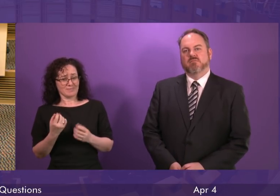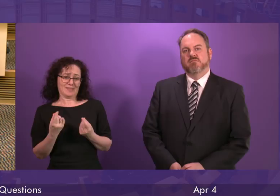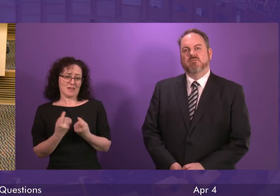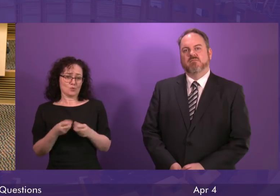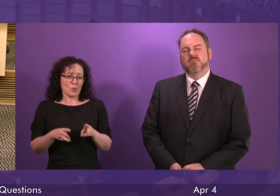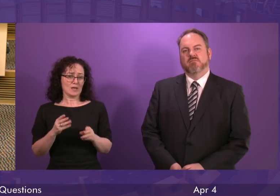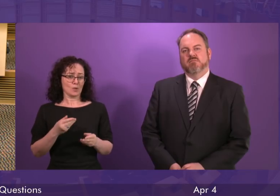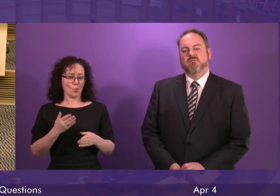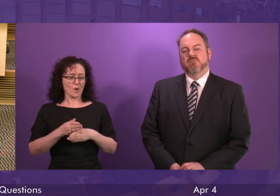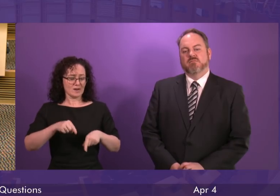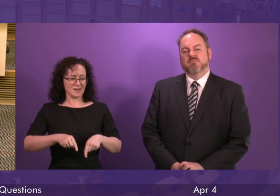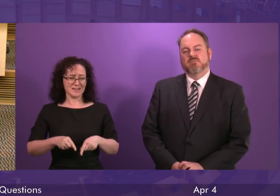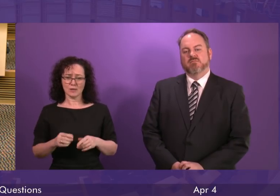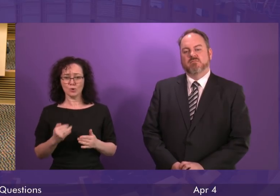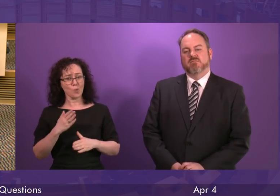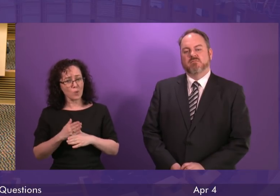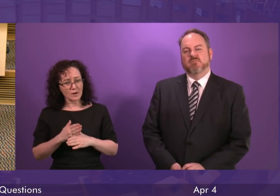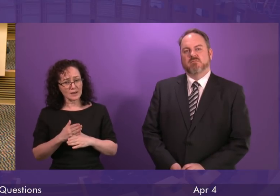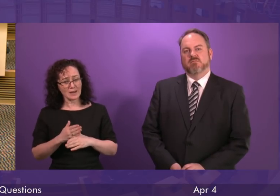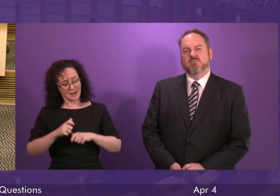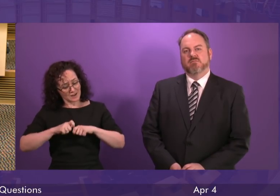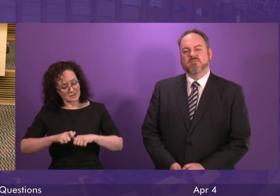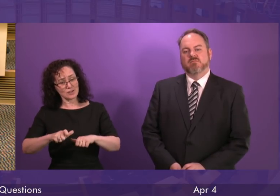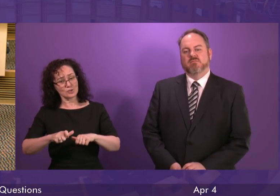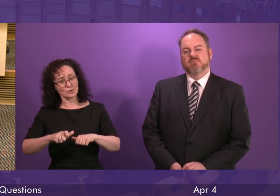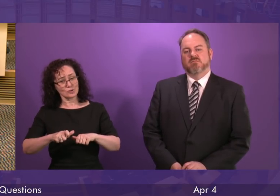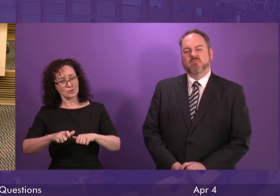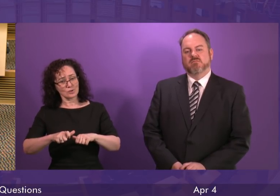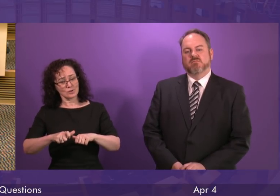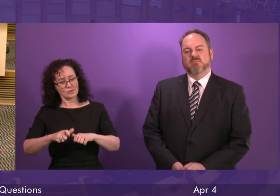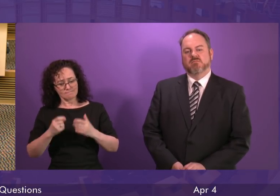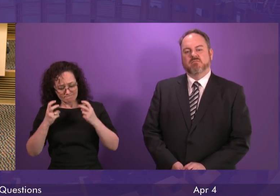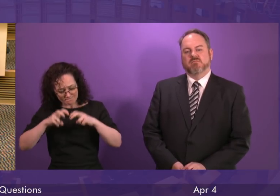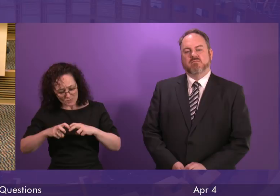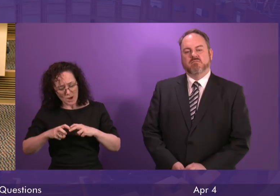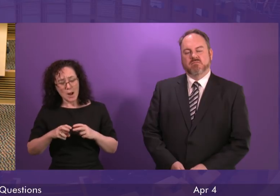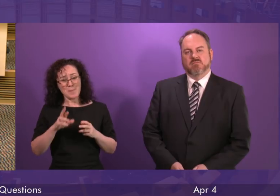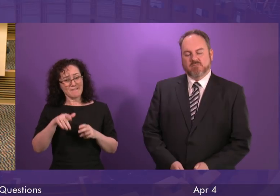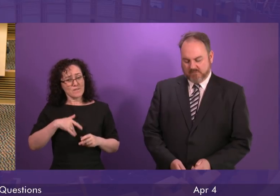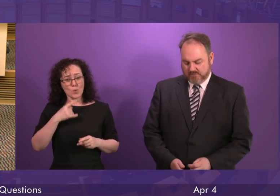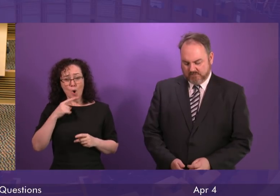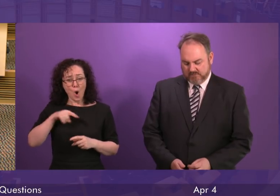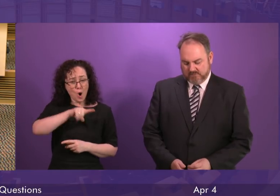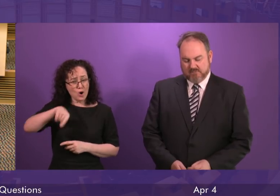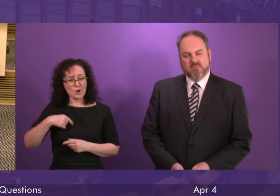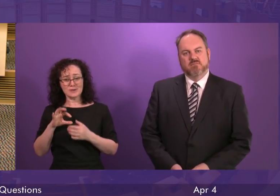be prepared to adopt new approaches. That cuts both ways; if, as I hope they do, Opposition parties want to be part of this work, they need to consider that.